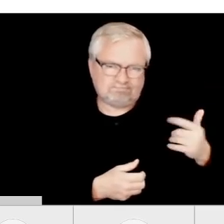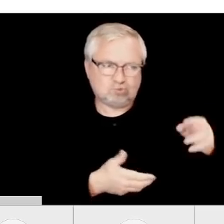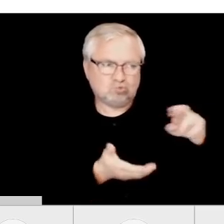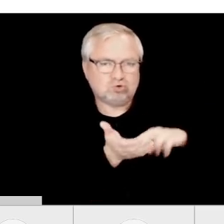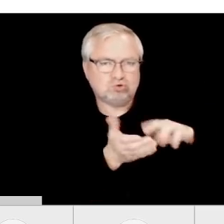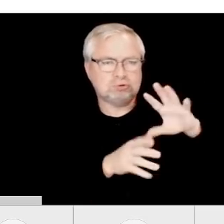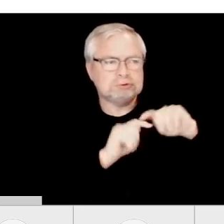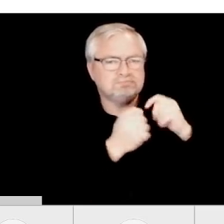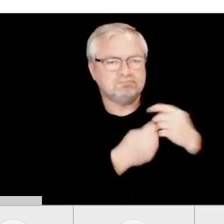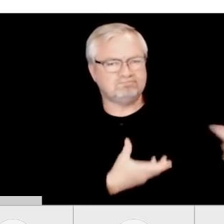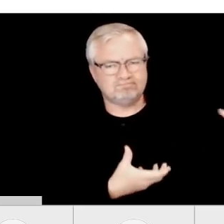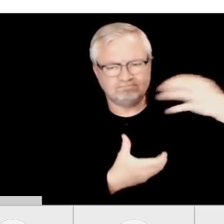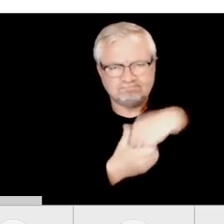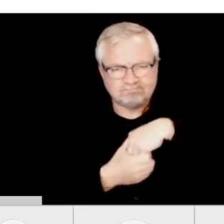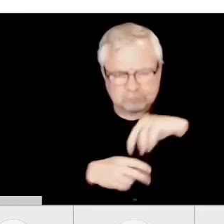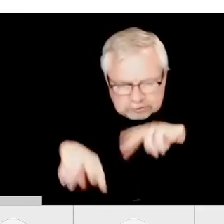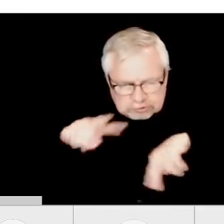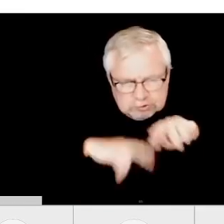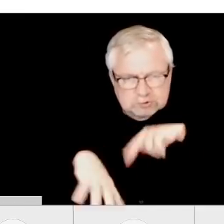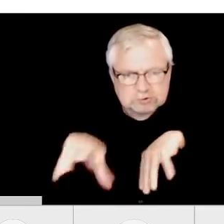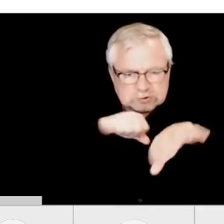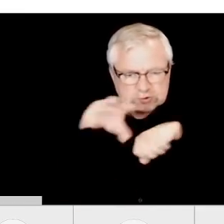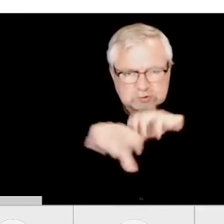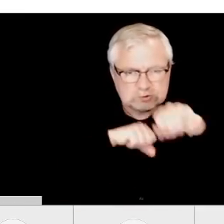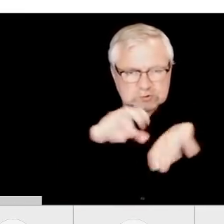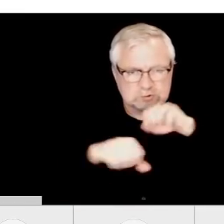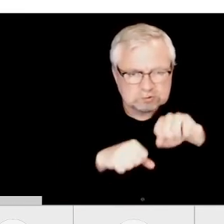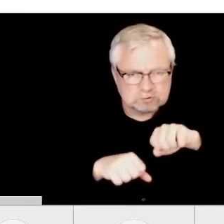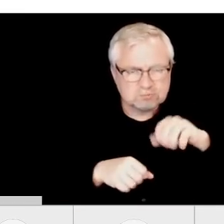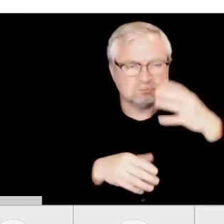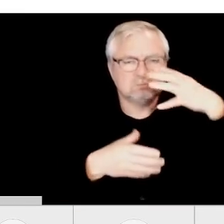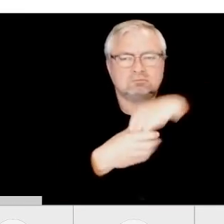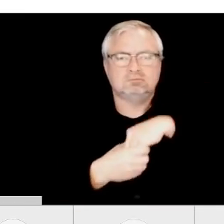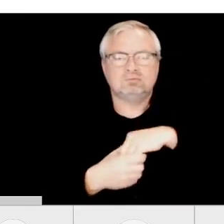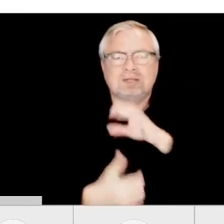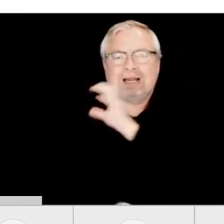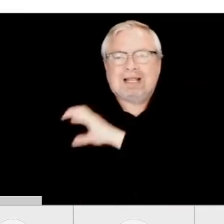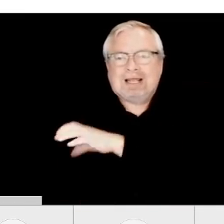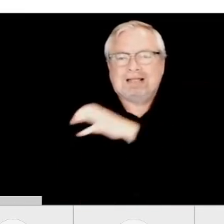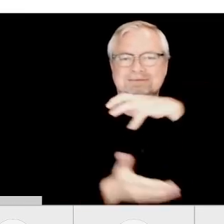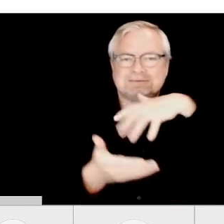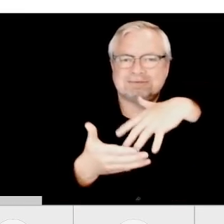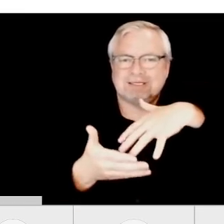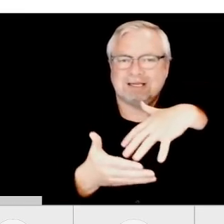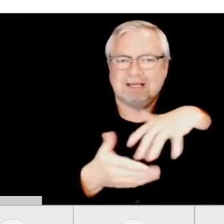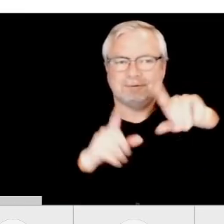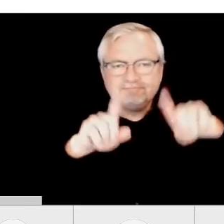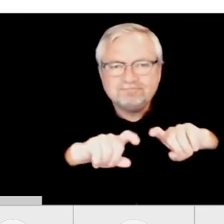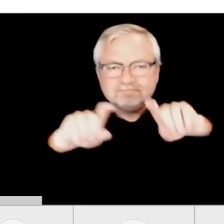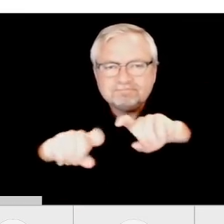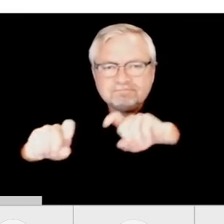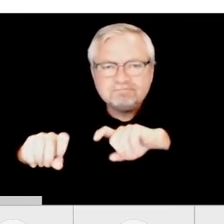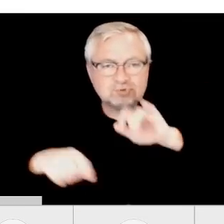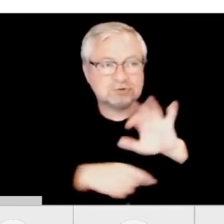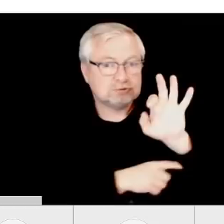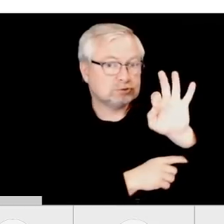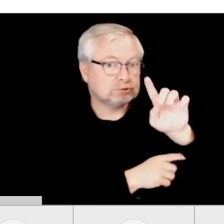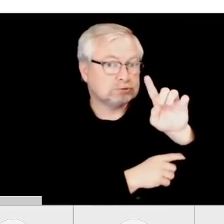from the clinical studies of Remdesivir that the FDA has approved for treatment